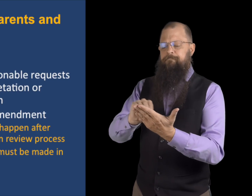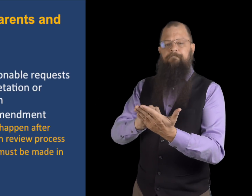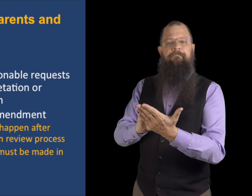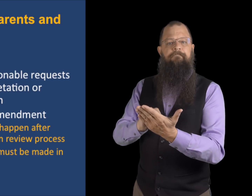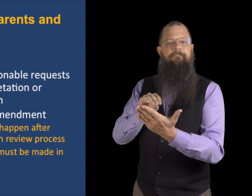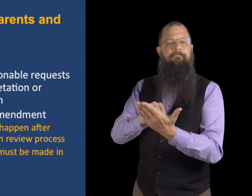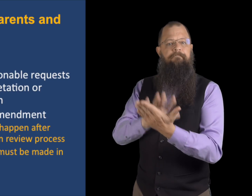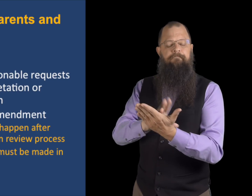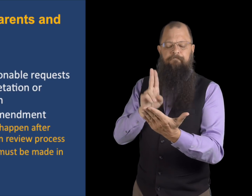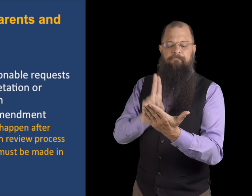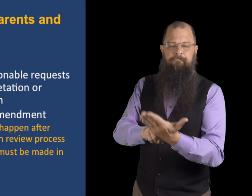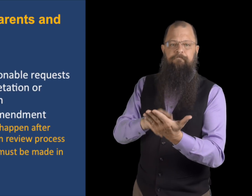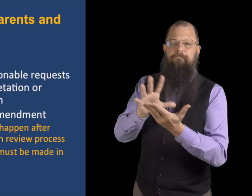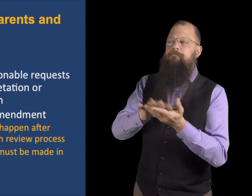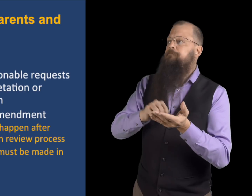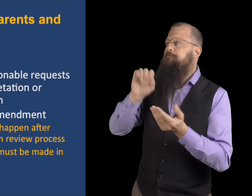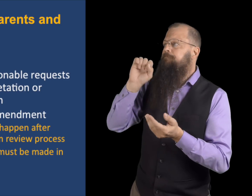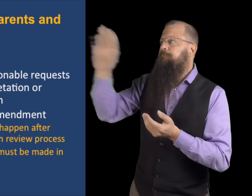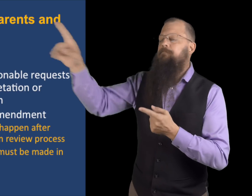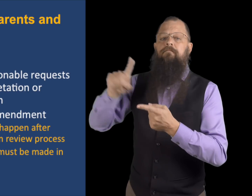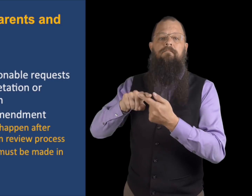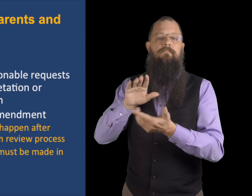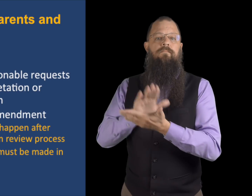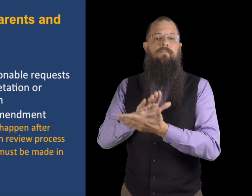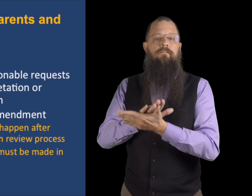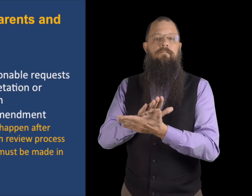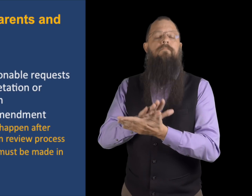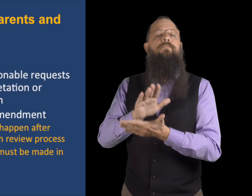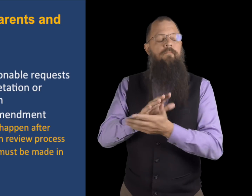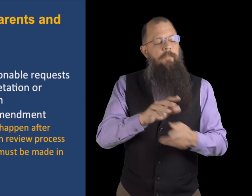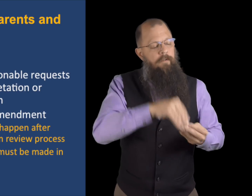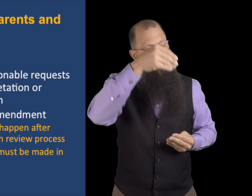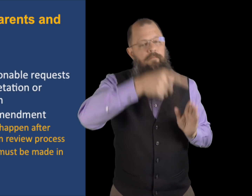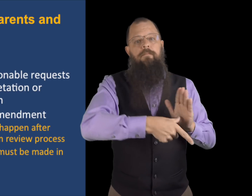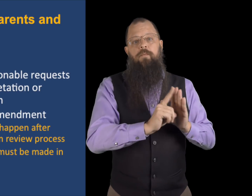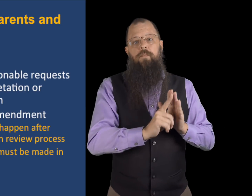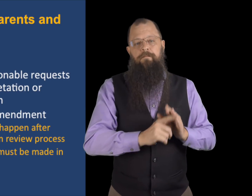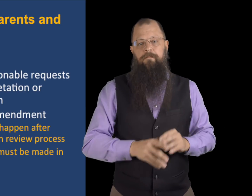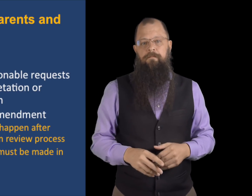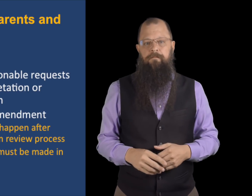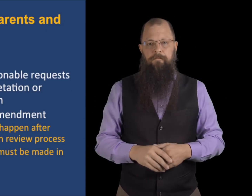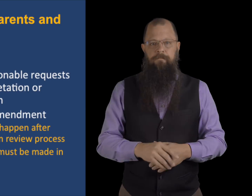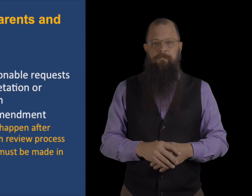however this request must be submitted in writing to the school and the school